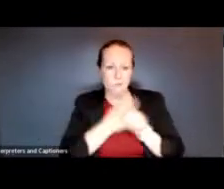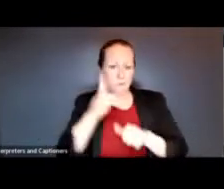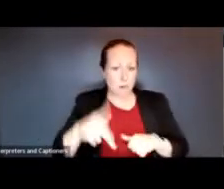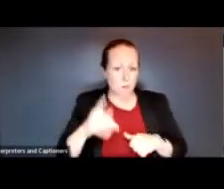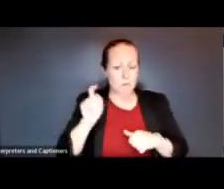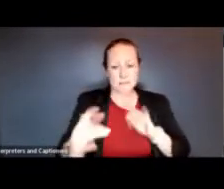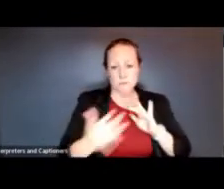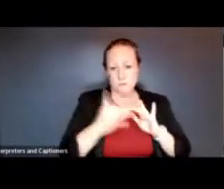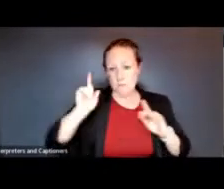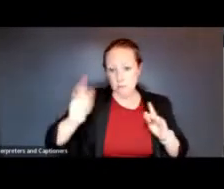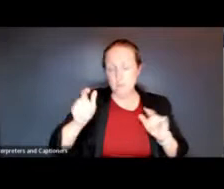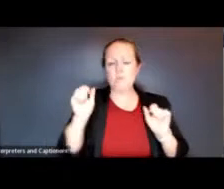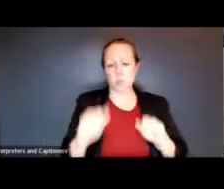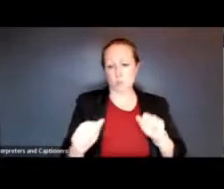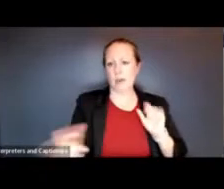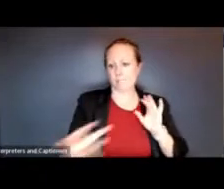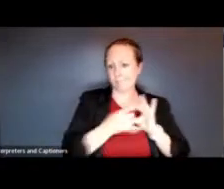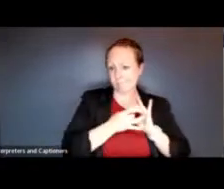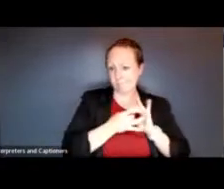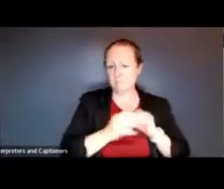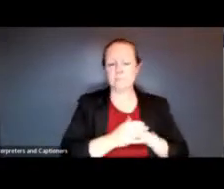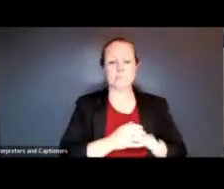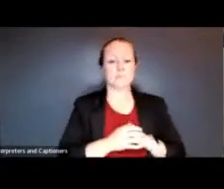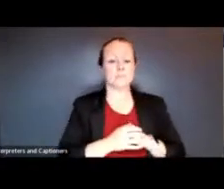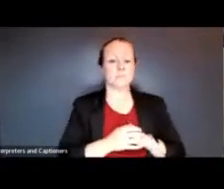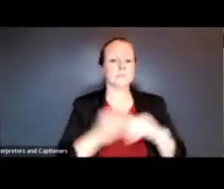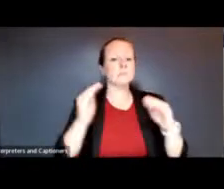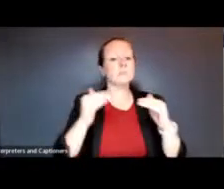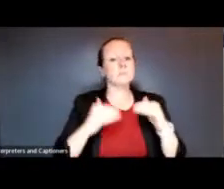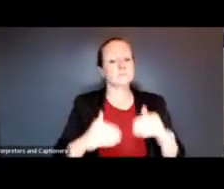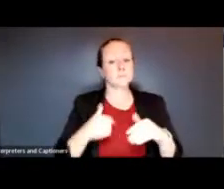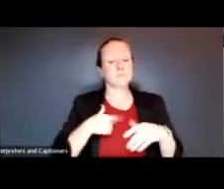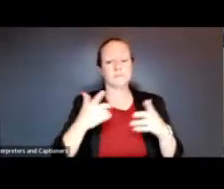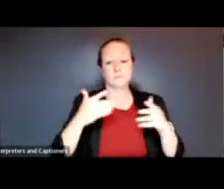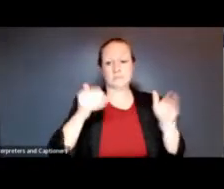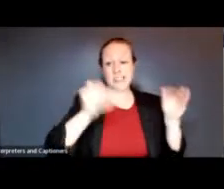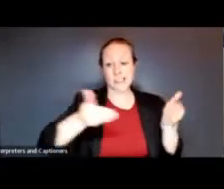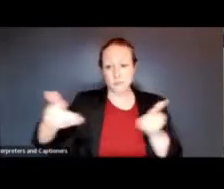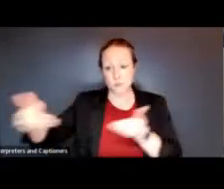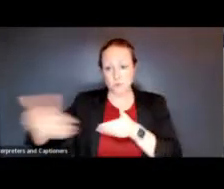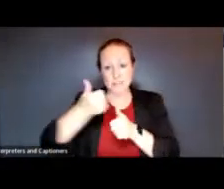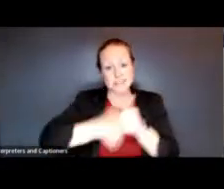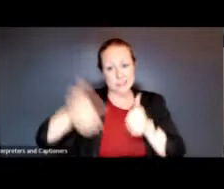me. Next, I wanted to go ahead and introduce all of our presenters. Again, for the sake